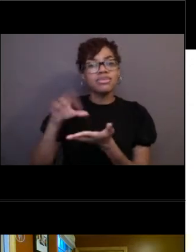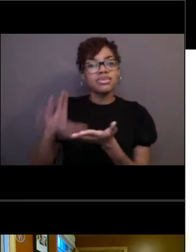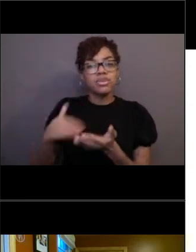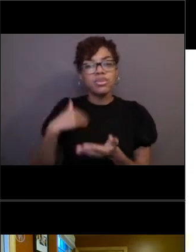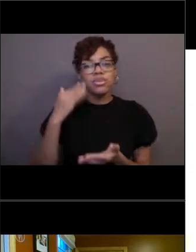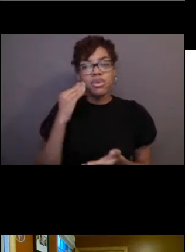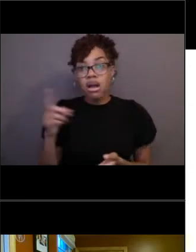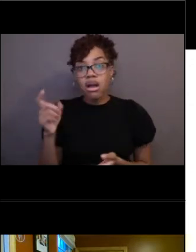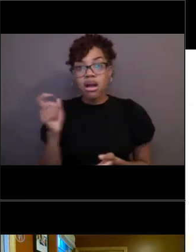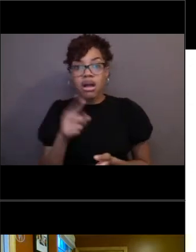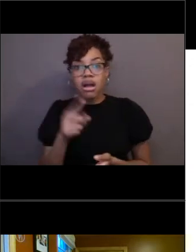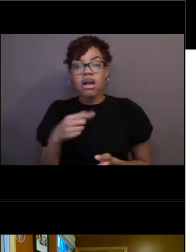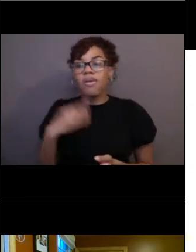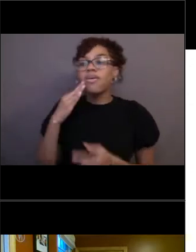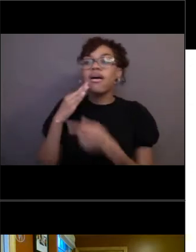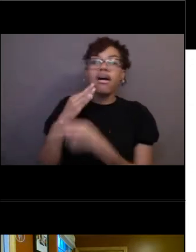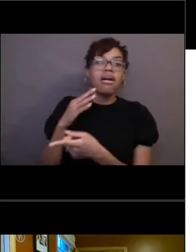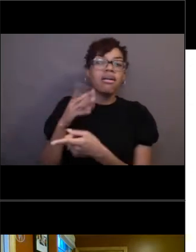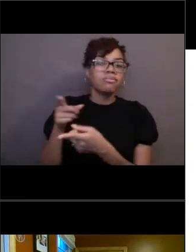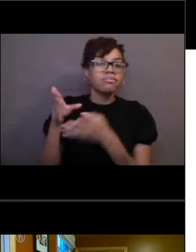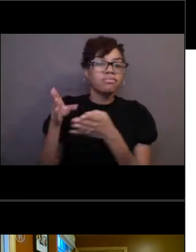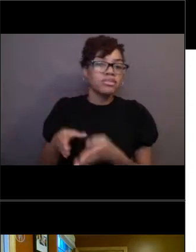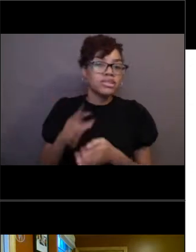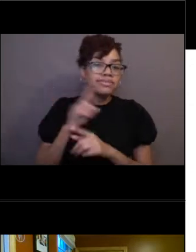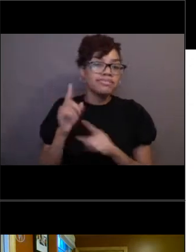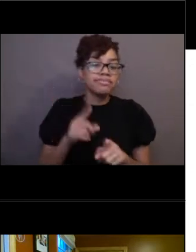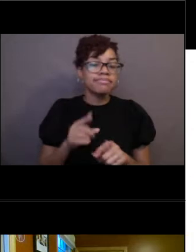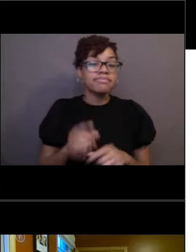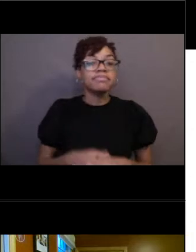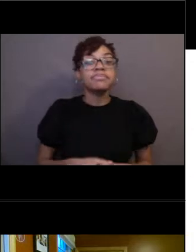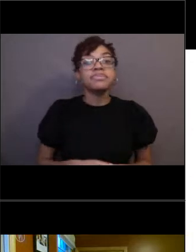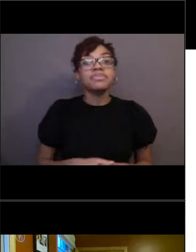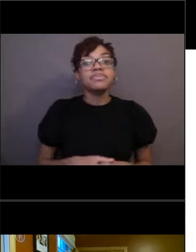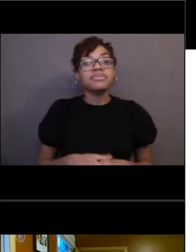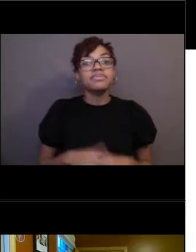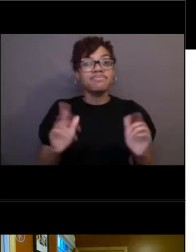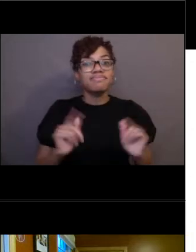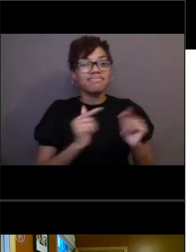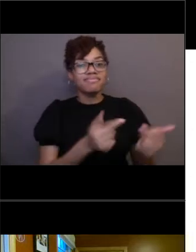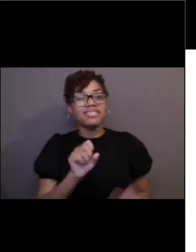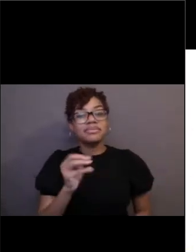All right, enough with me talking at this point, I am going to hand it over to Samir at this point. It's all you.